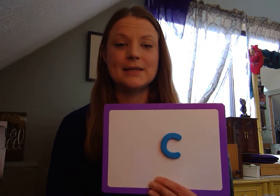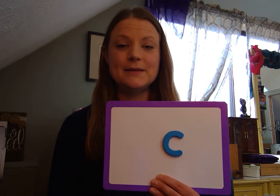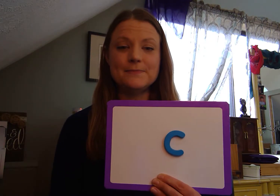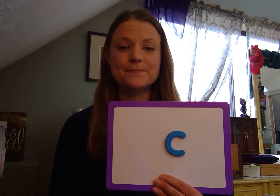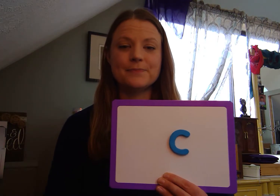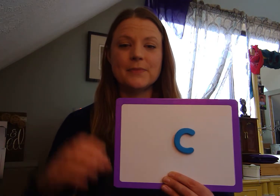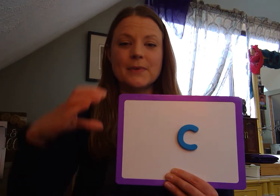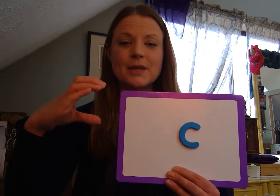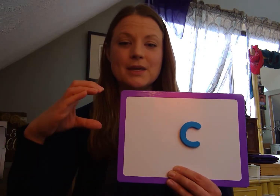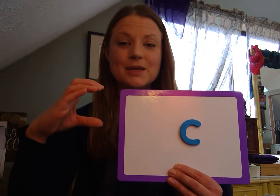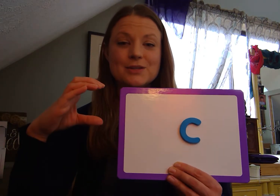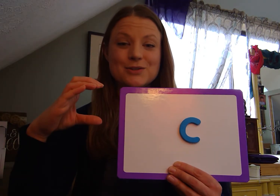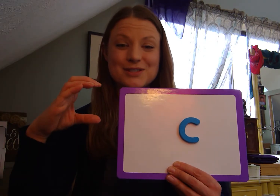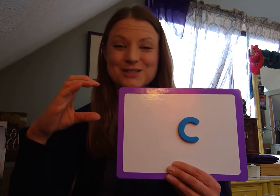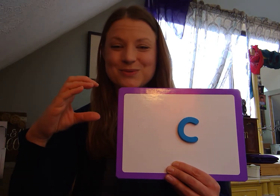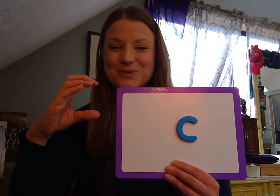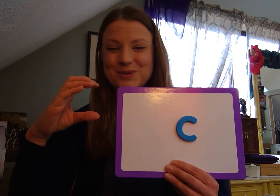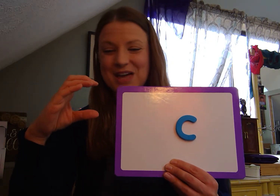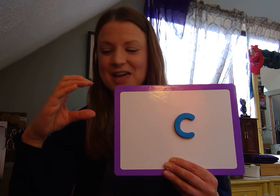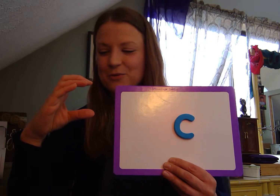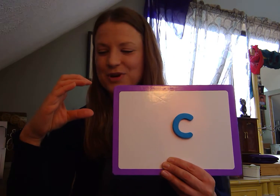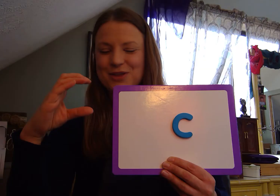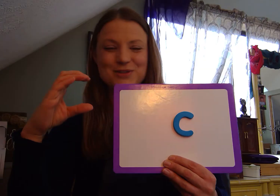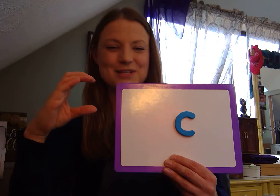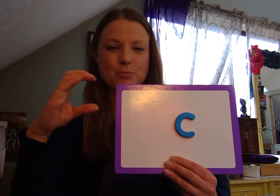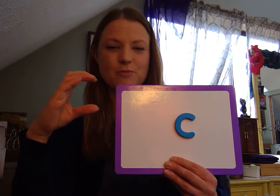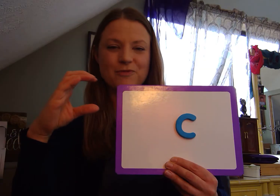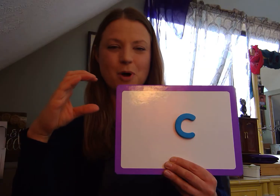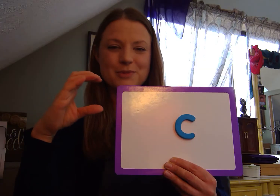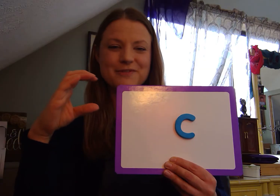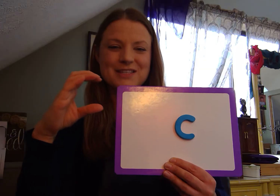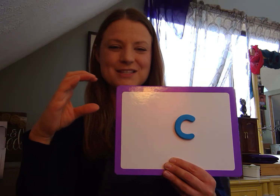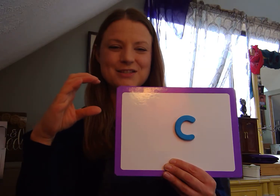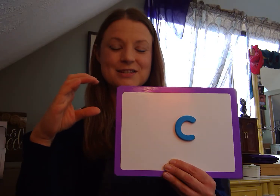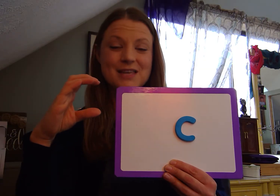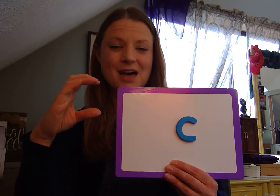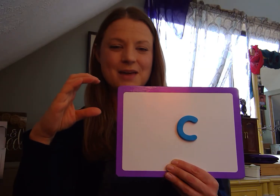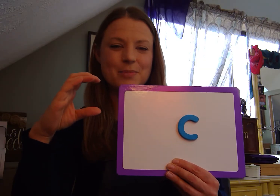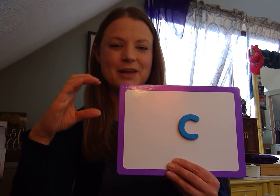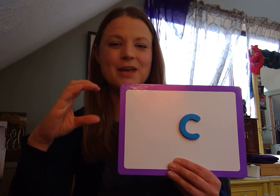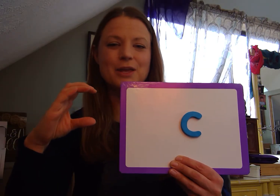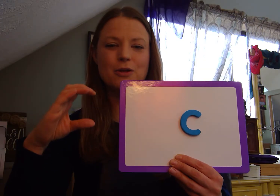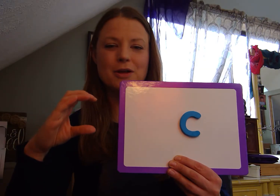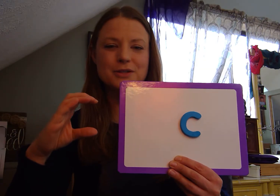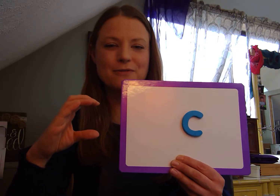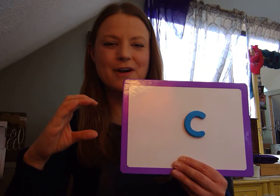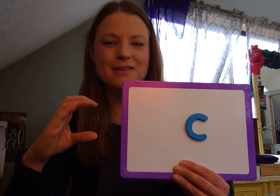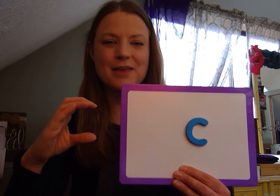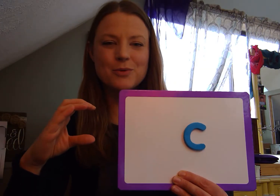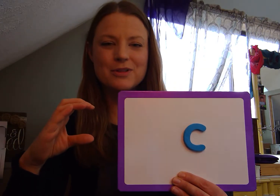"C" this is kind of one of those this palm is facing to the side but you'll also find that with